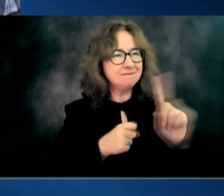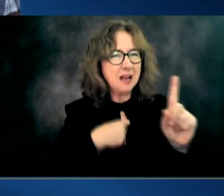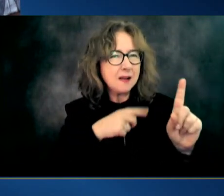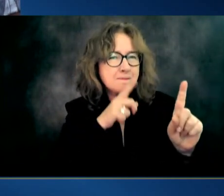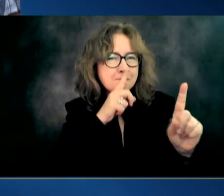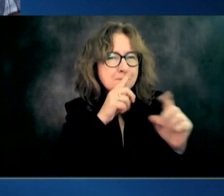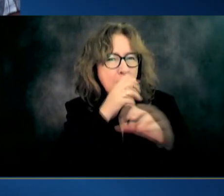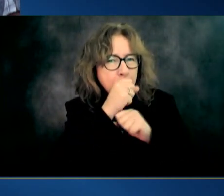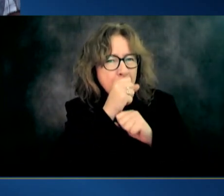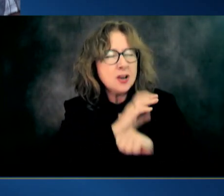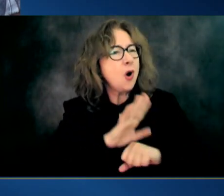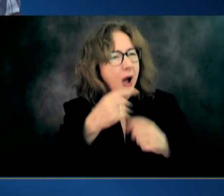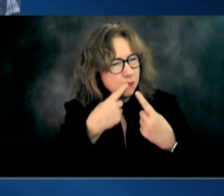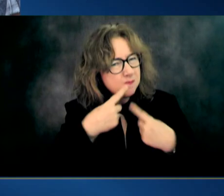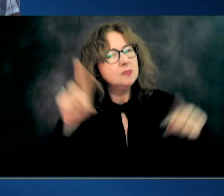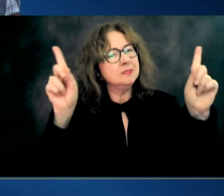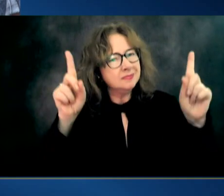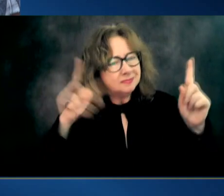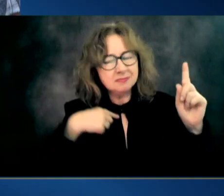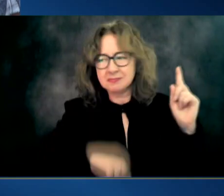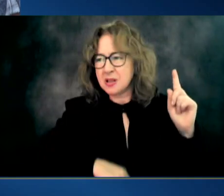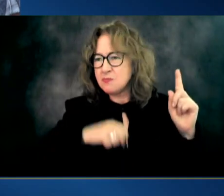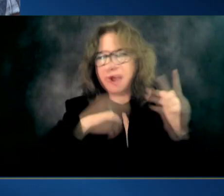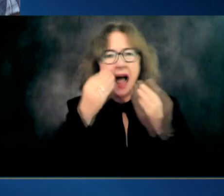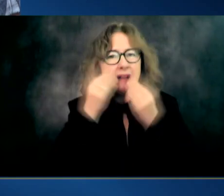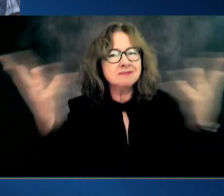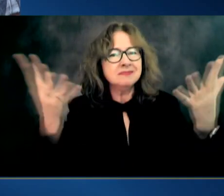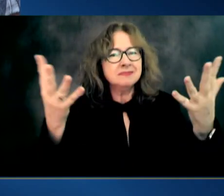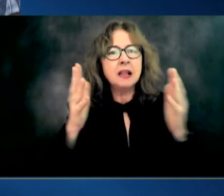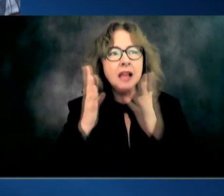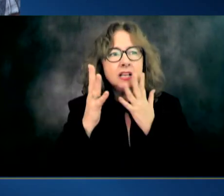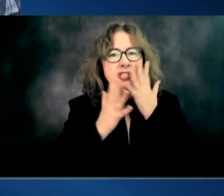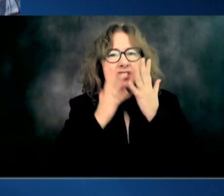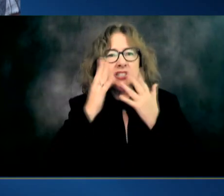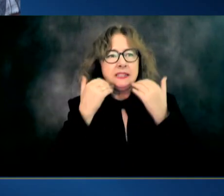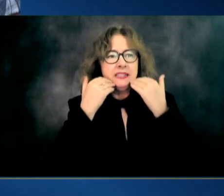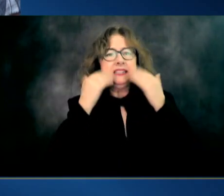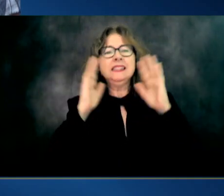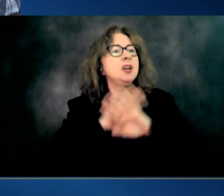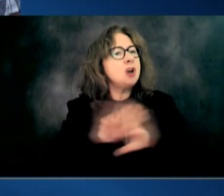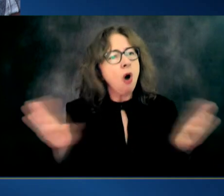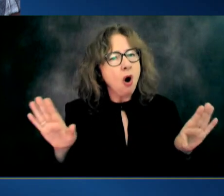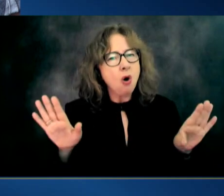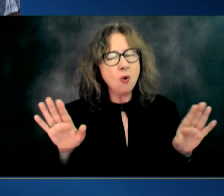this." And take away the shame associated with having a genetic disease that's not